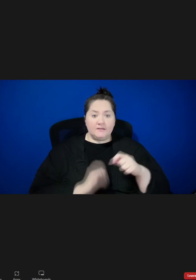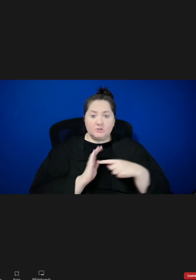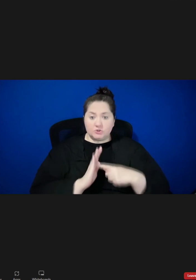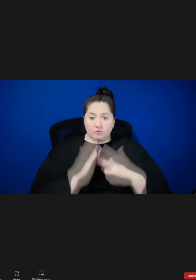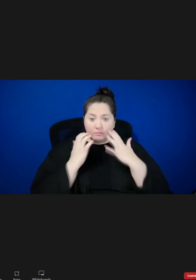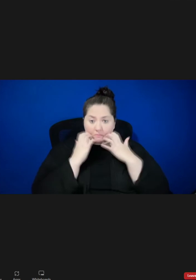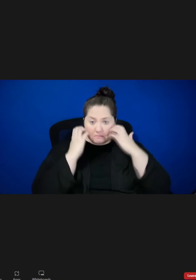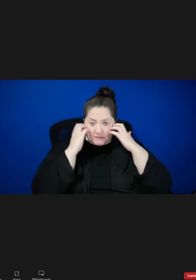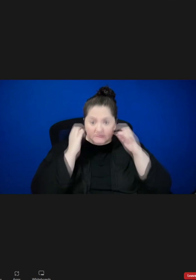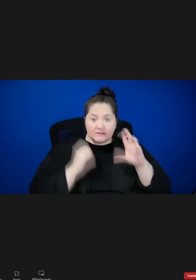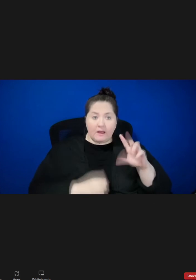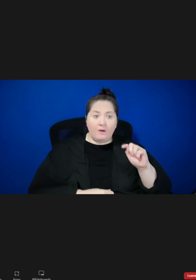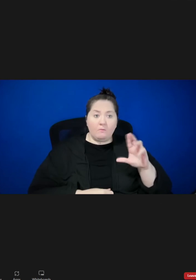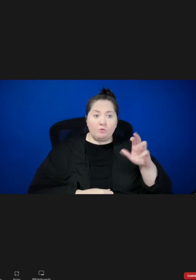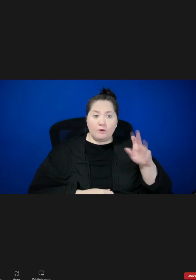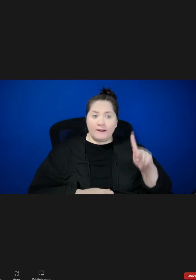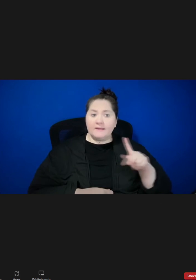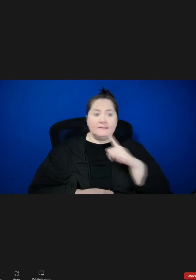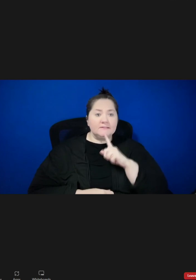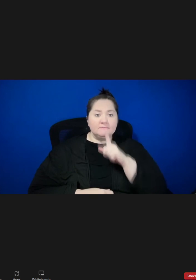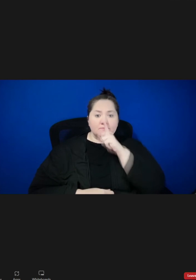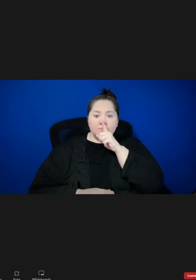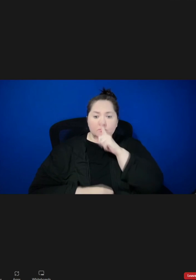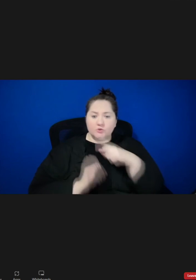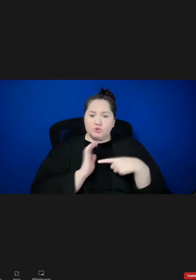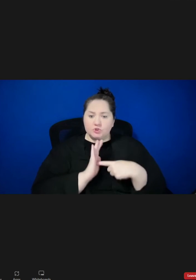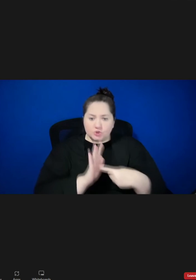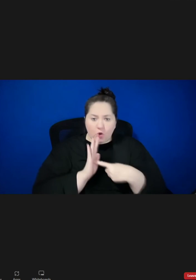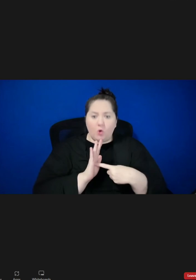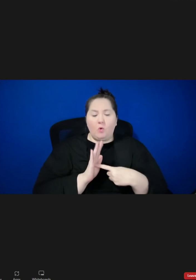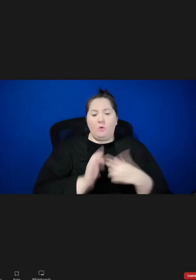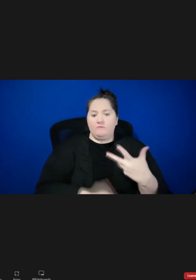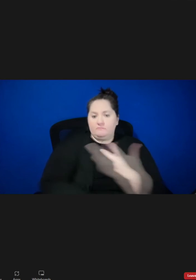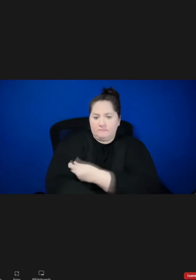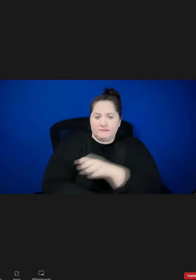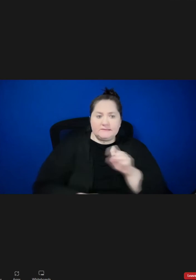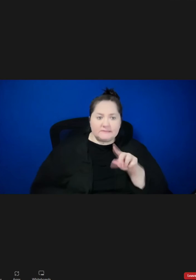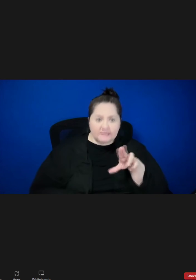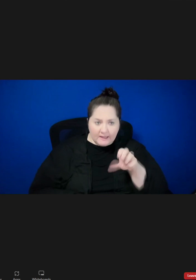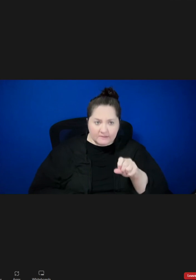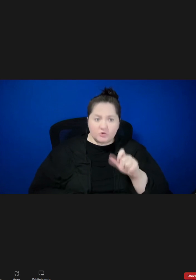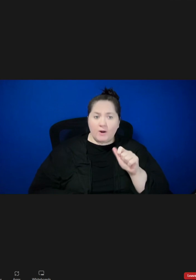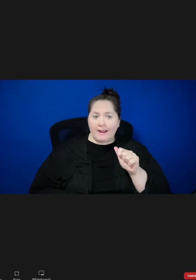vaccination status, nor were any adverse events resulting from measles vaccination.